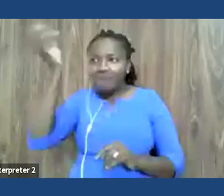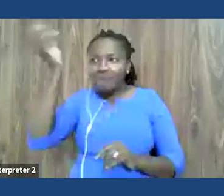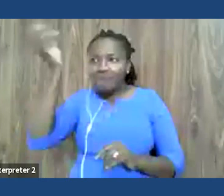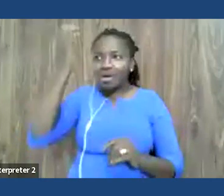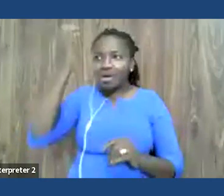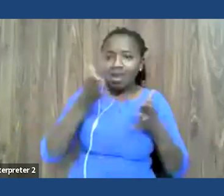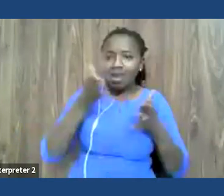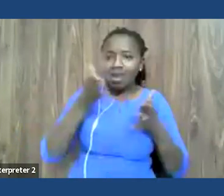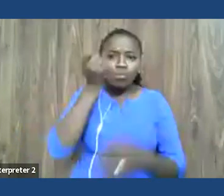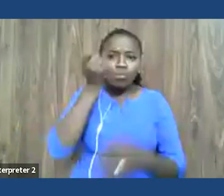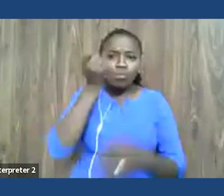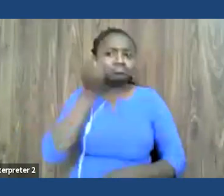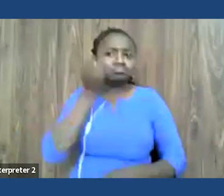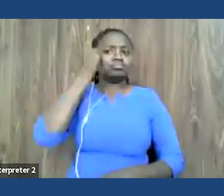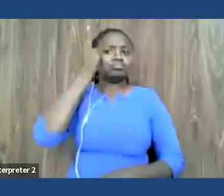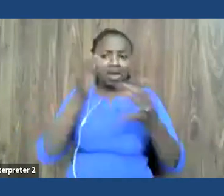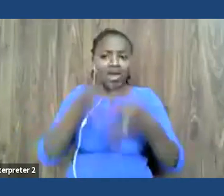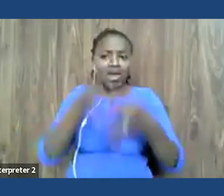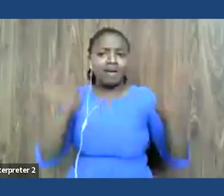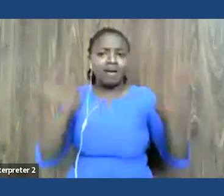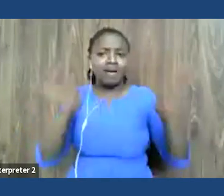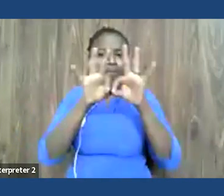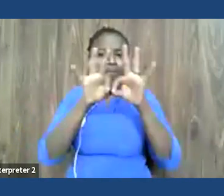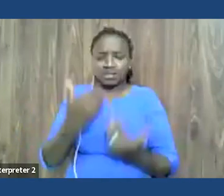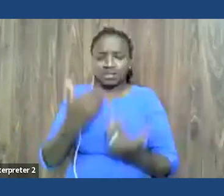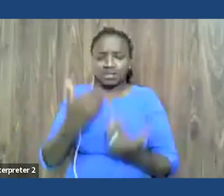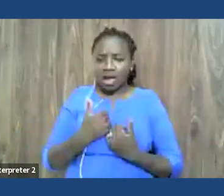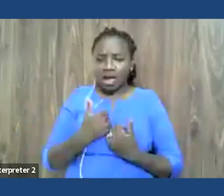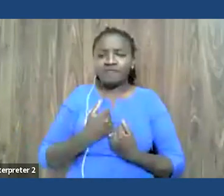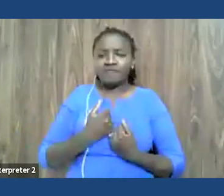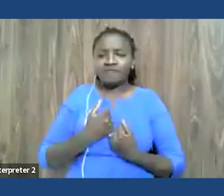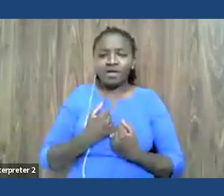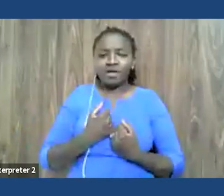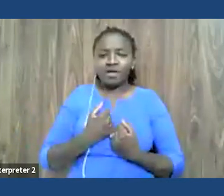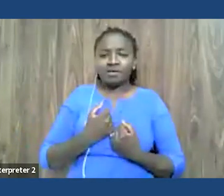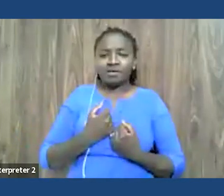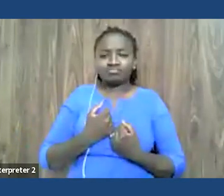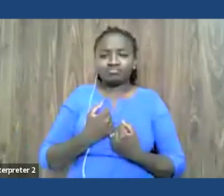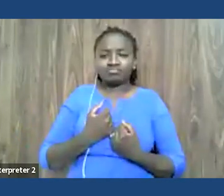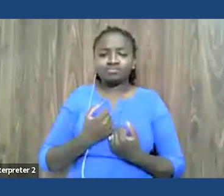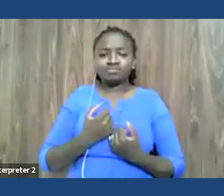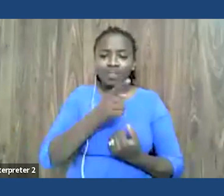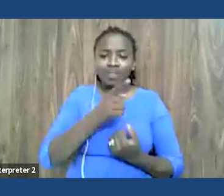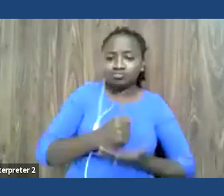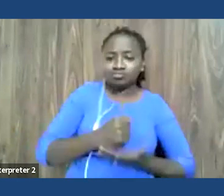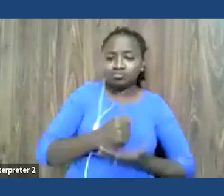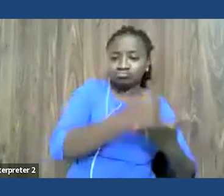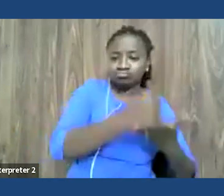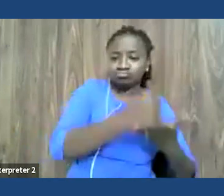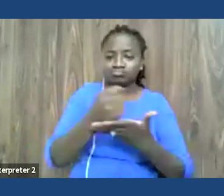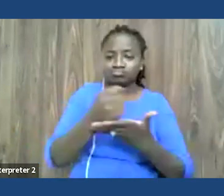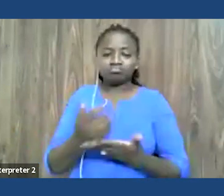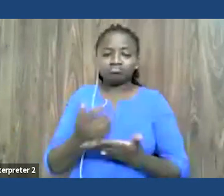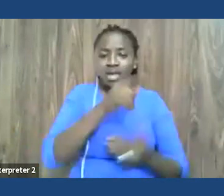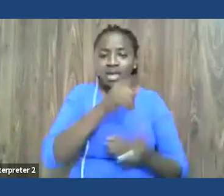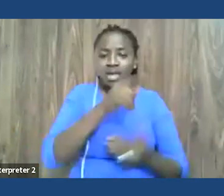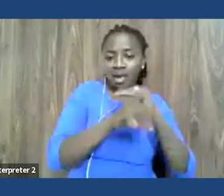of the economic importance of subsidies toward affordable access and devices, which is all